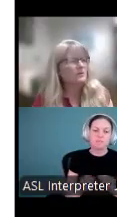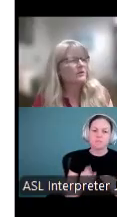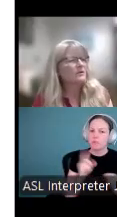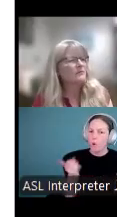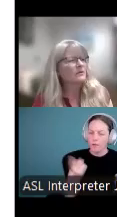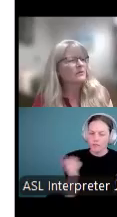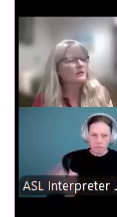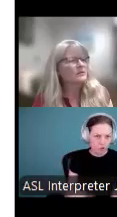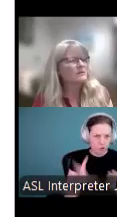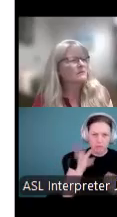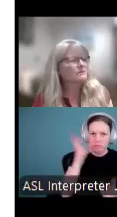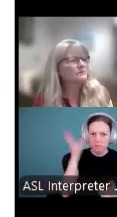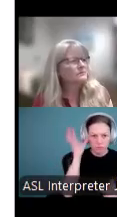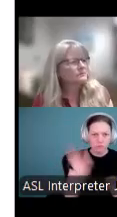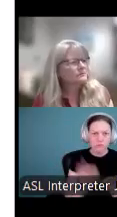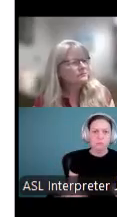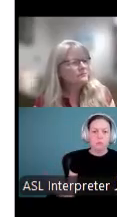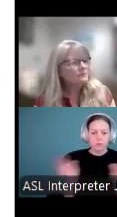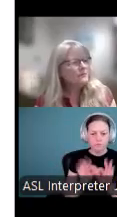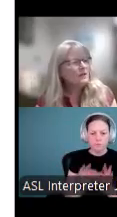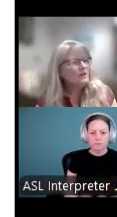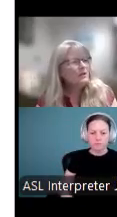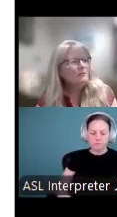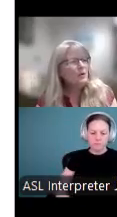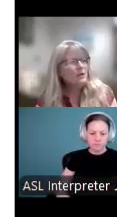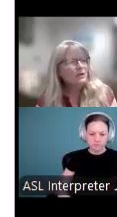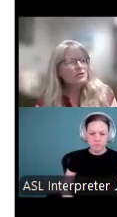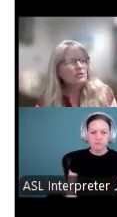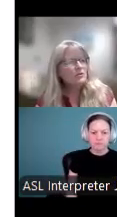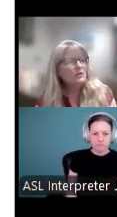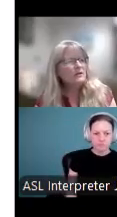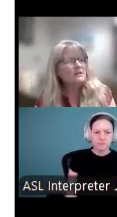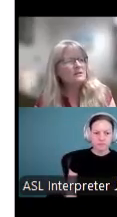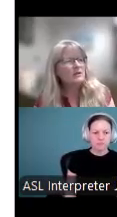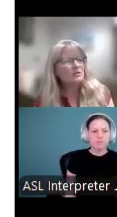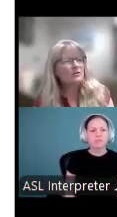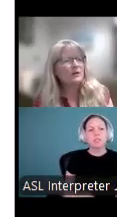to work on with their babies motor control and spatial